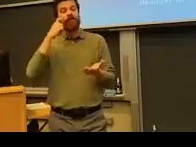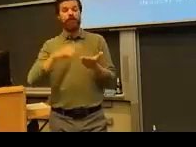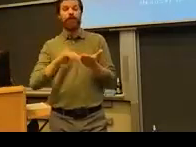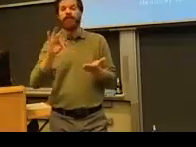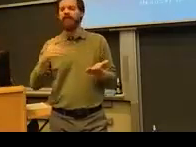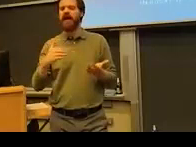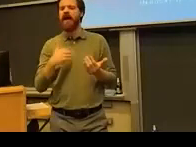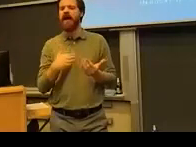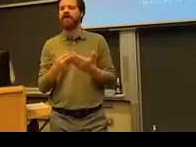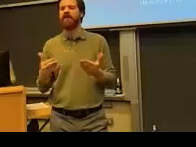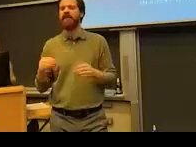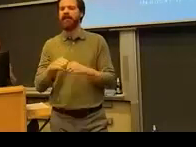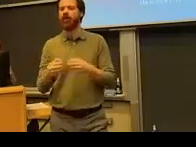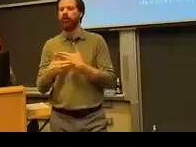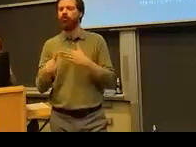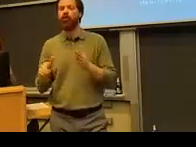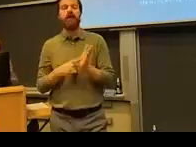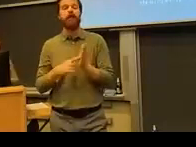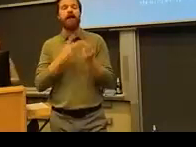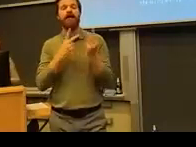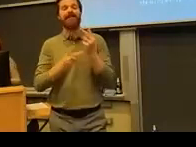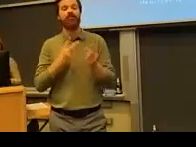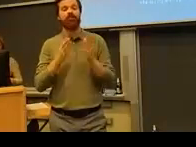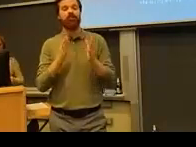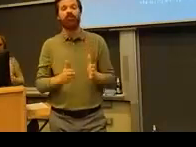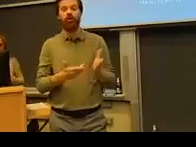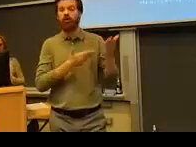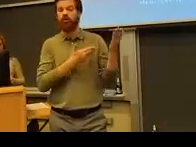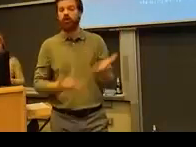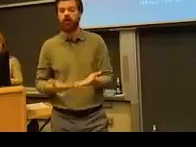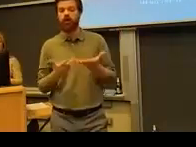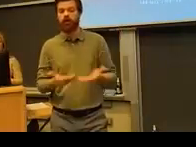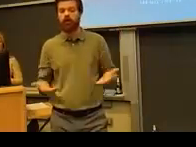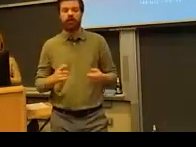room um sometimes visitors might be an issue or a struggle um and then also what's been